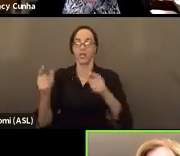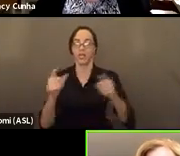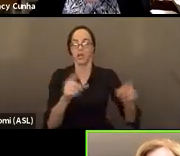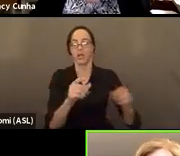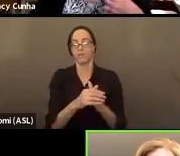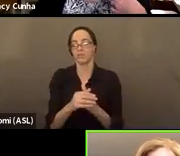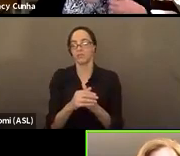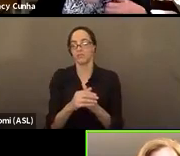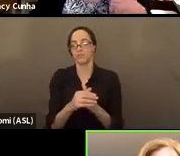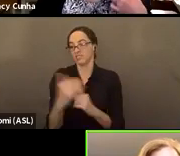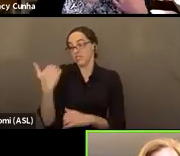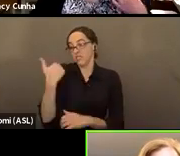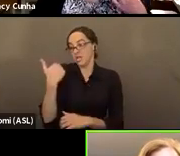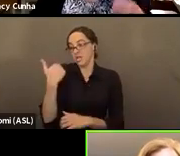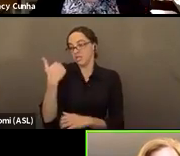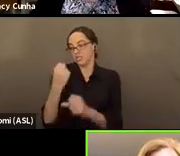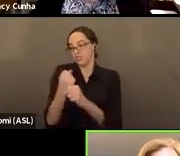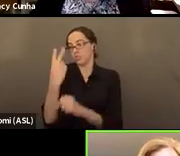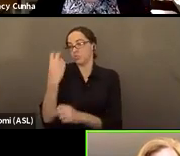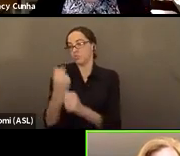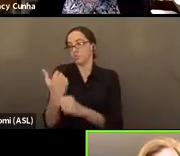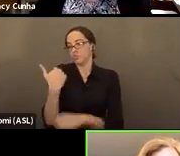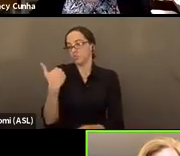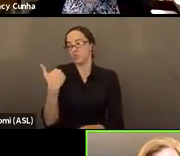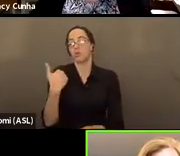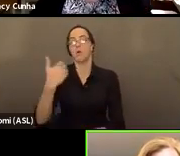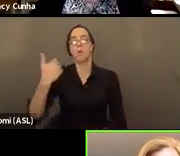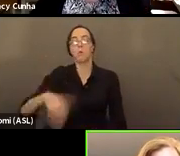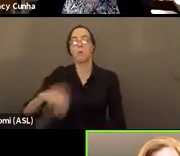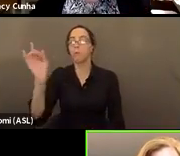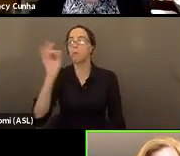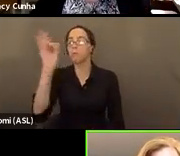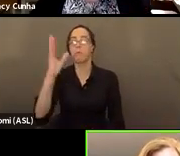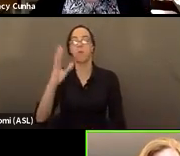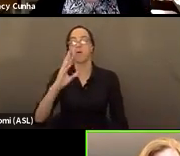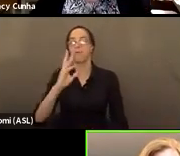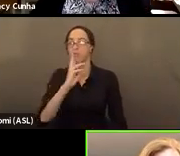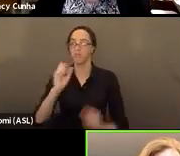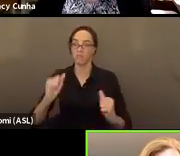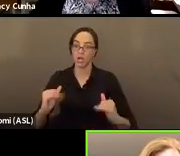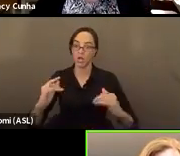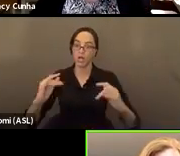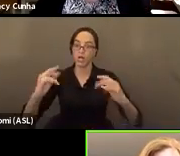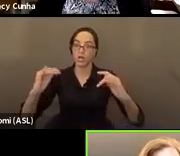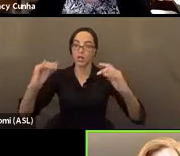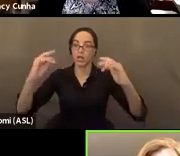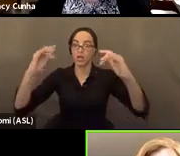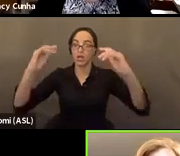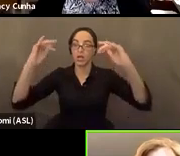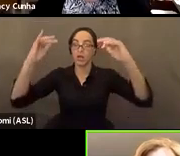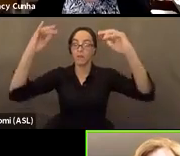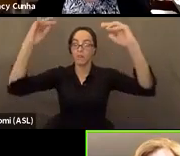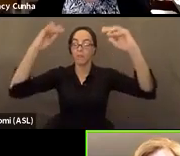or the year before that was pretty atrocious it basically surrounded gernville with water and